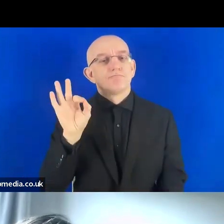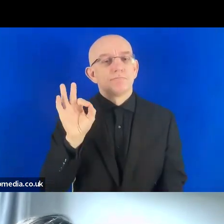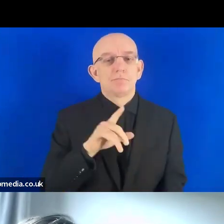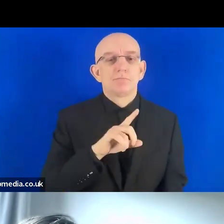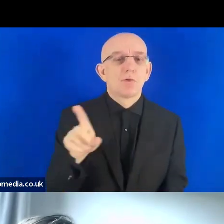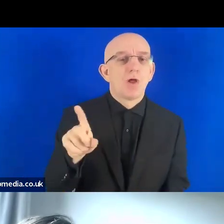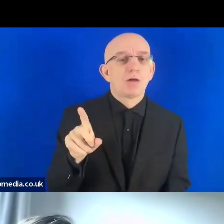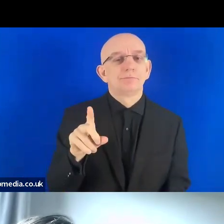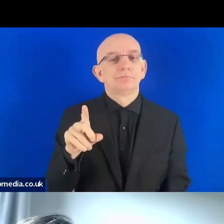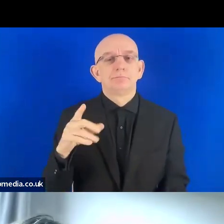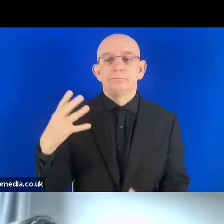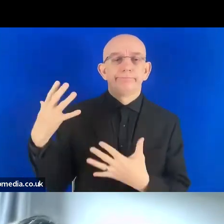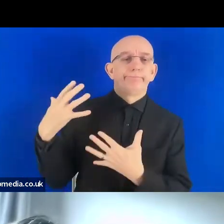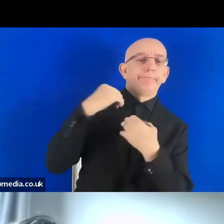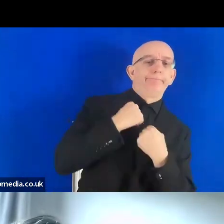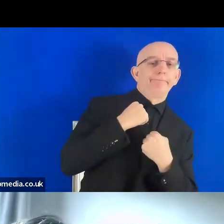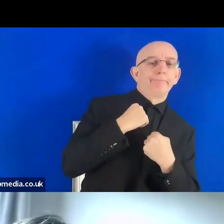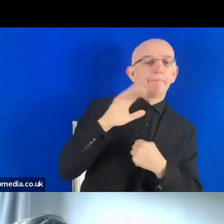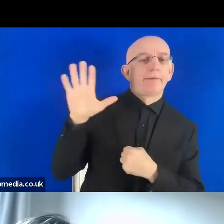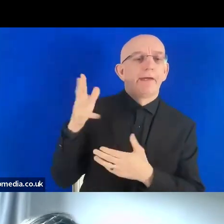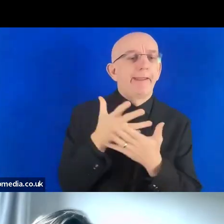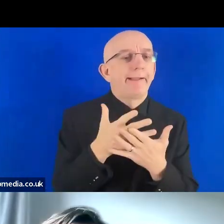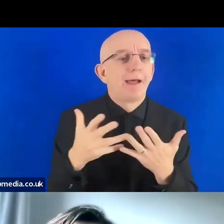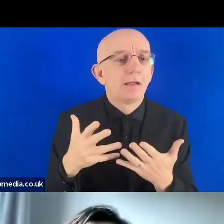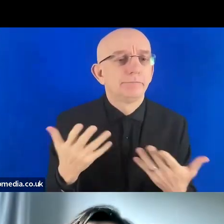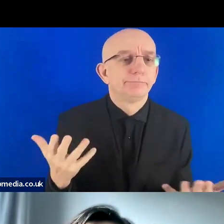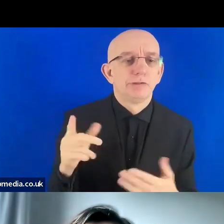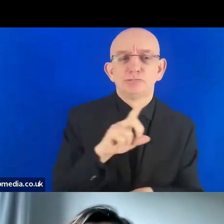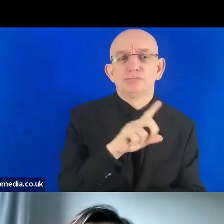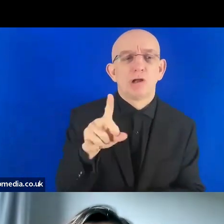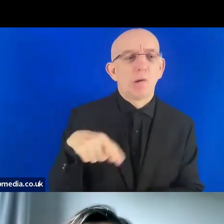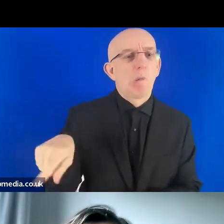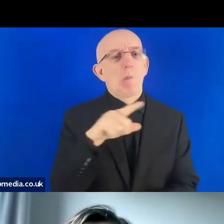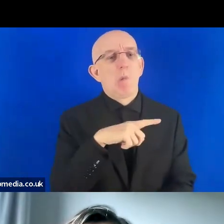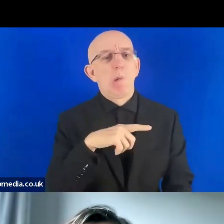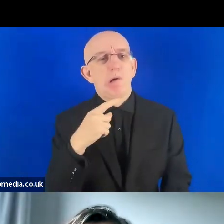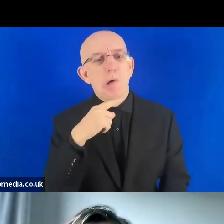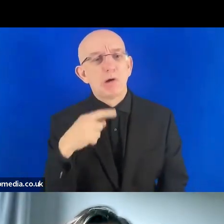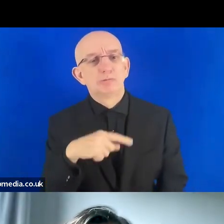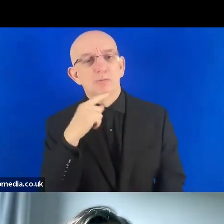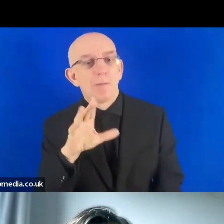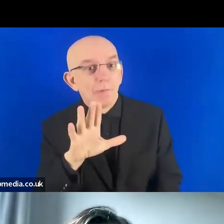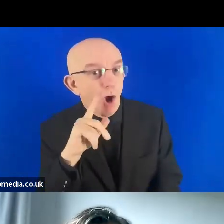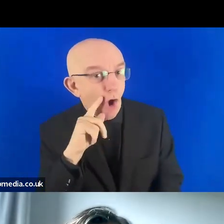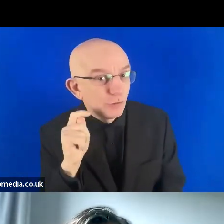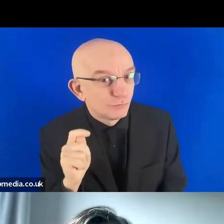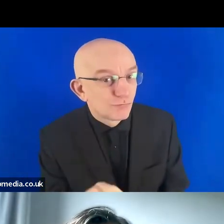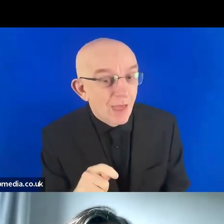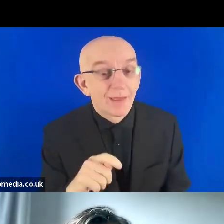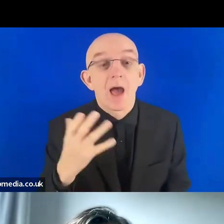Ukraine scum vulgaris, nothing to diffuse across. All right. People are saying that it's working.